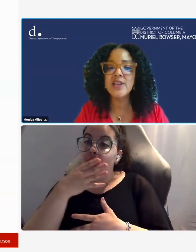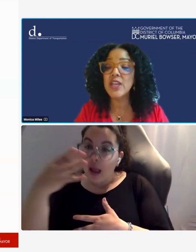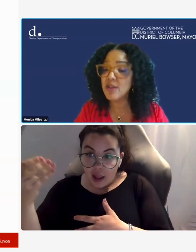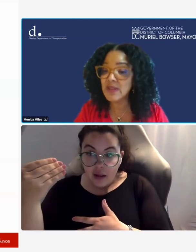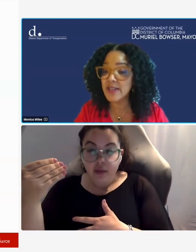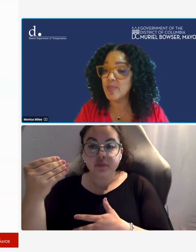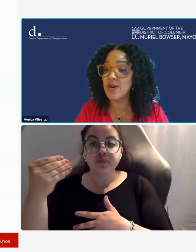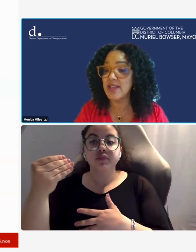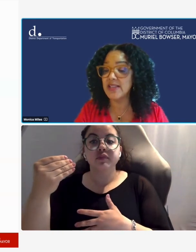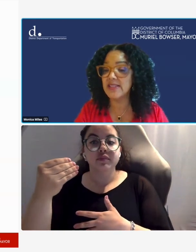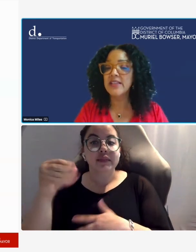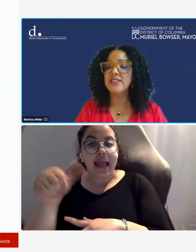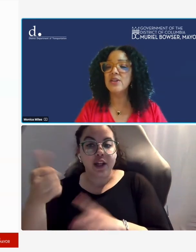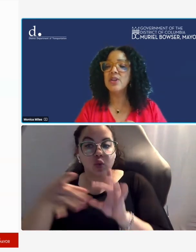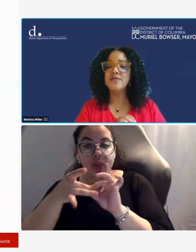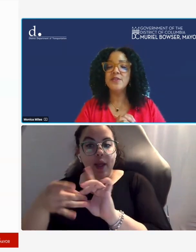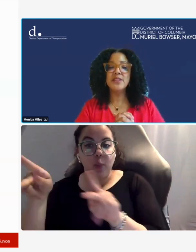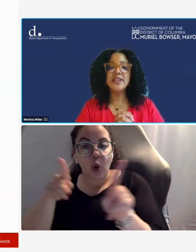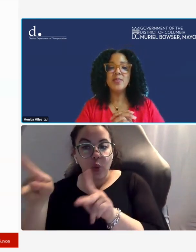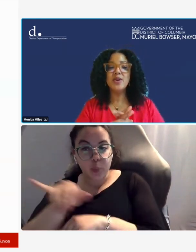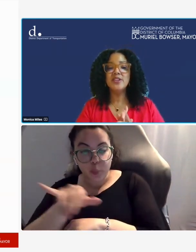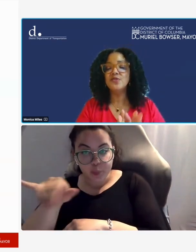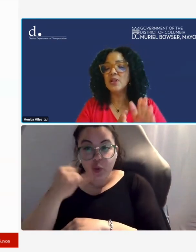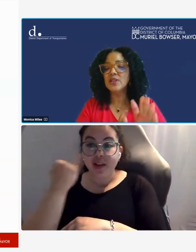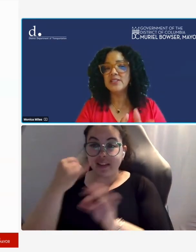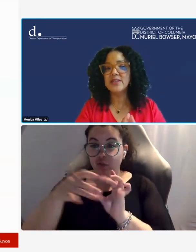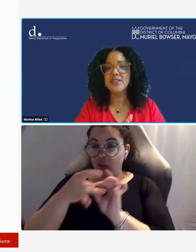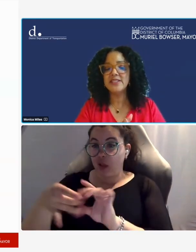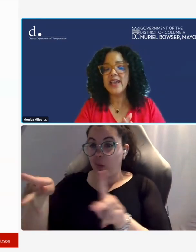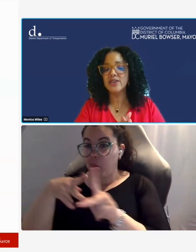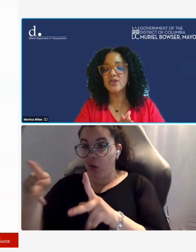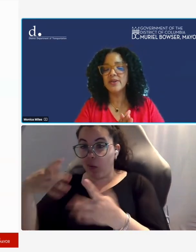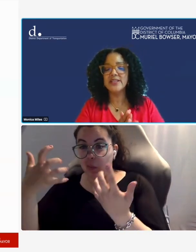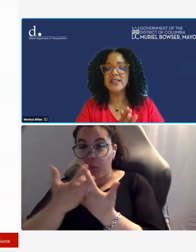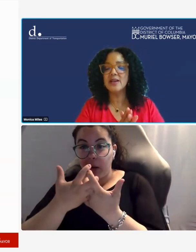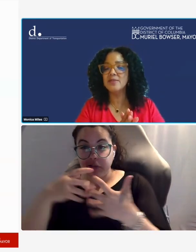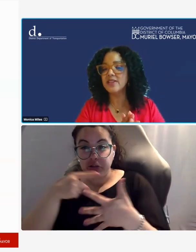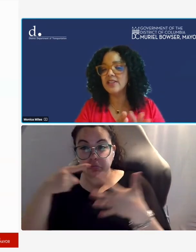any related parties so if the related parties fall into some of these categories um then it's going